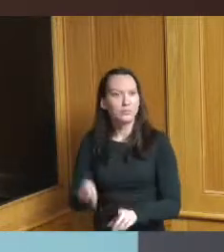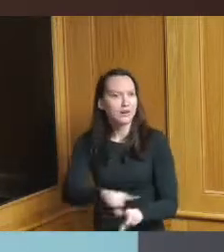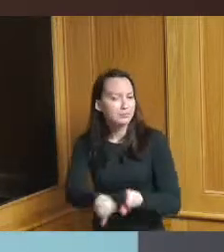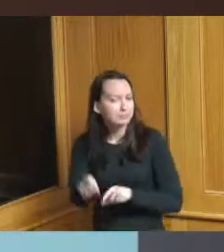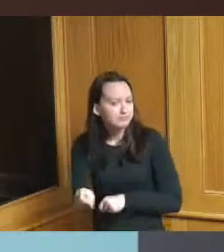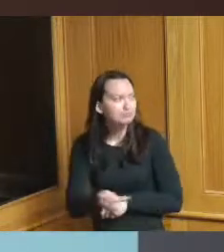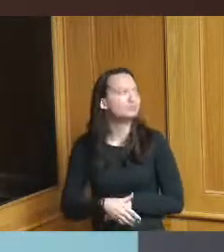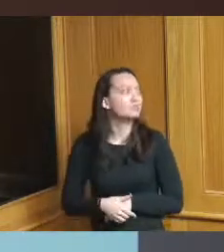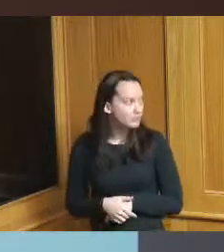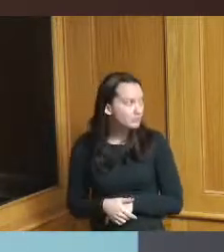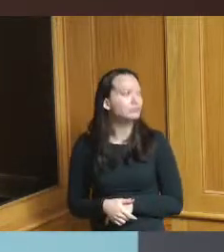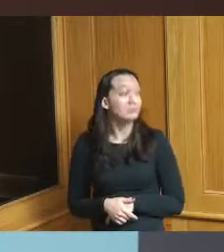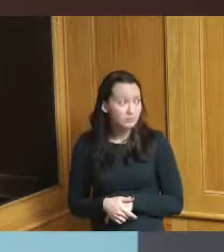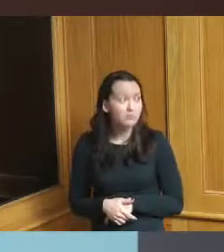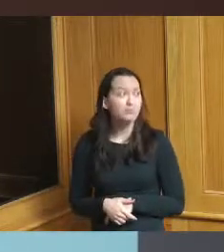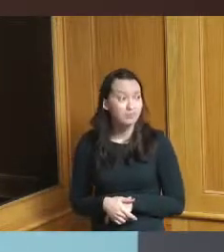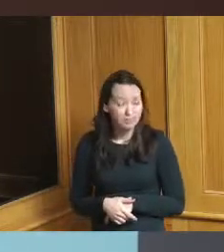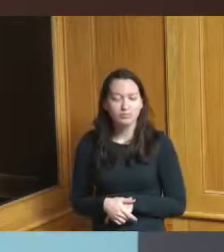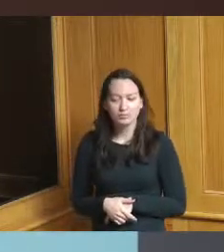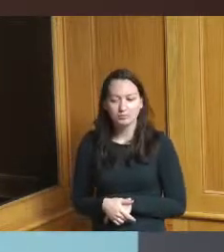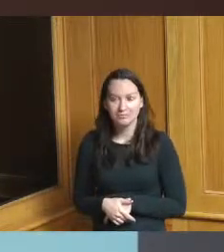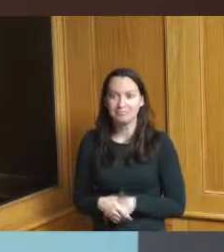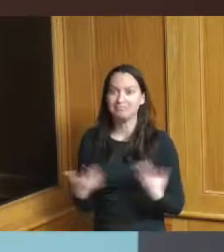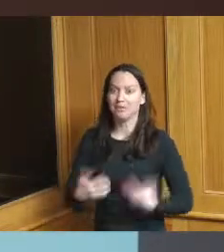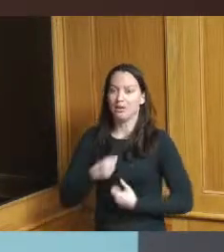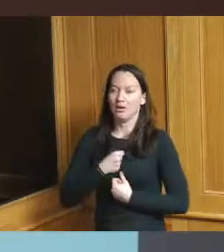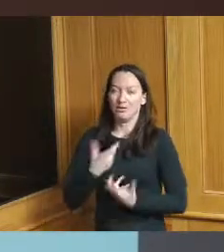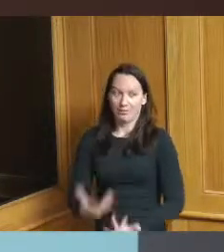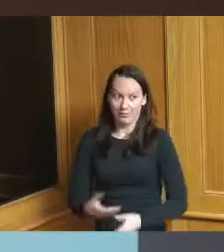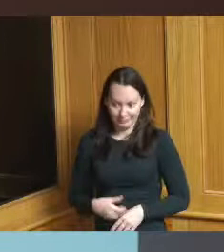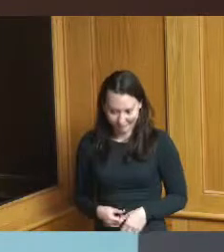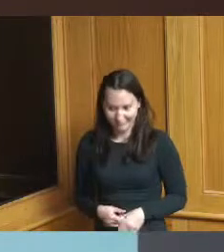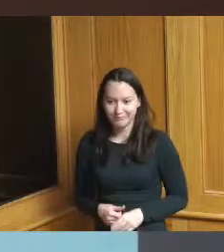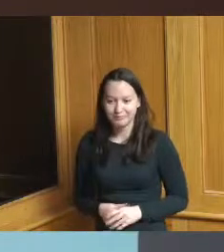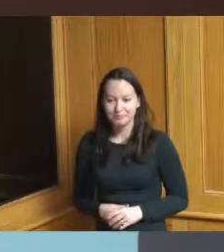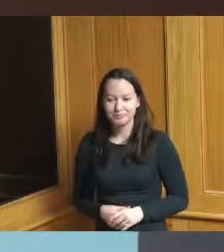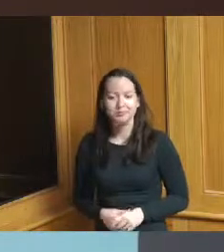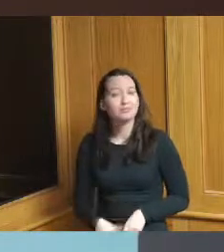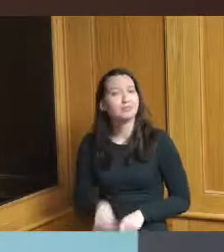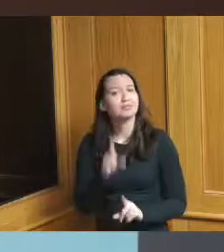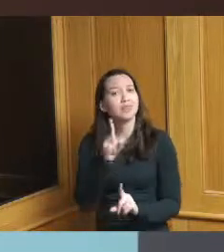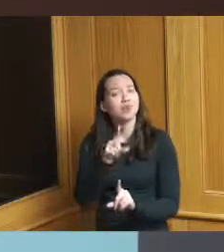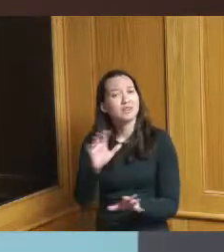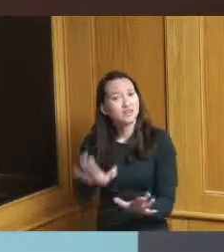okay yeah people are a little tired and that's one of our challenges that you see in the previous you